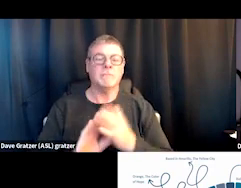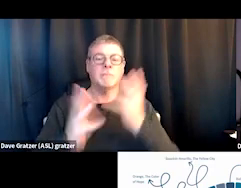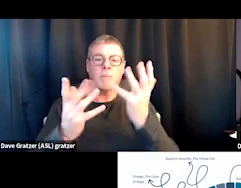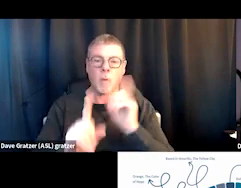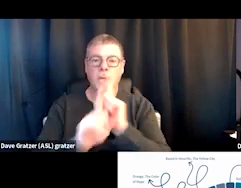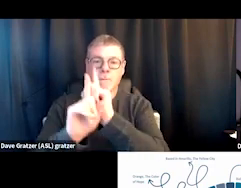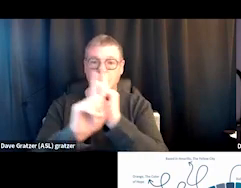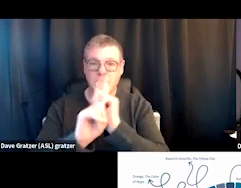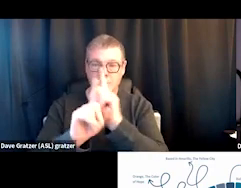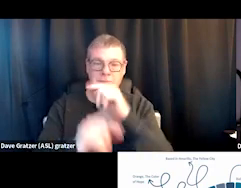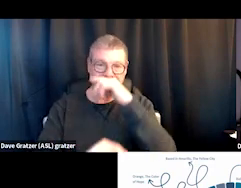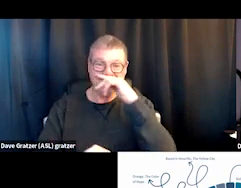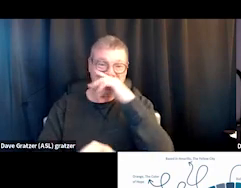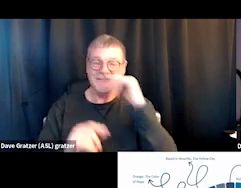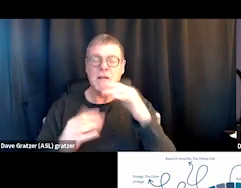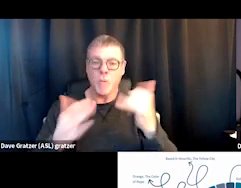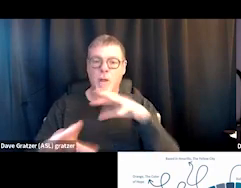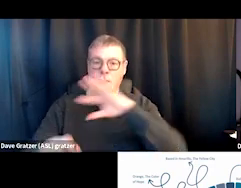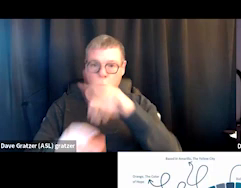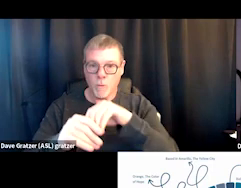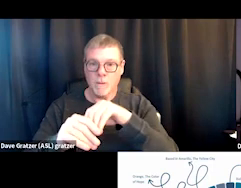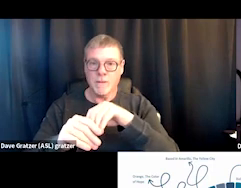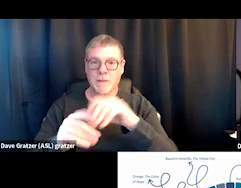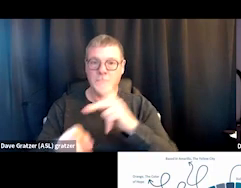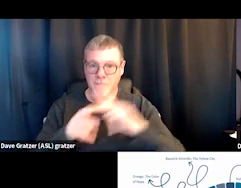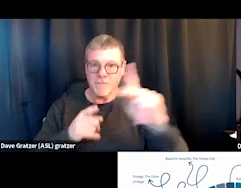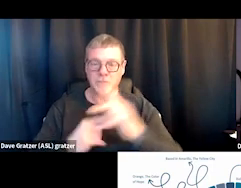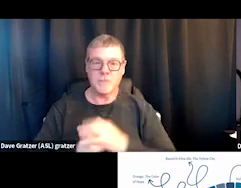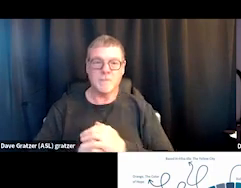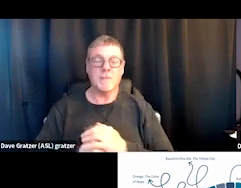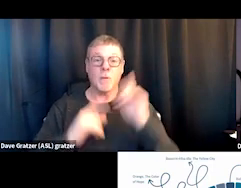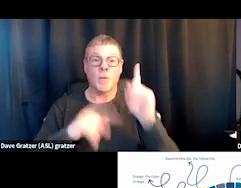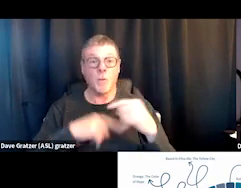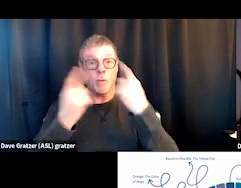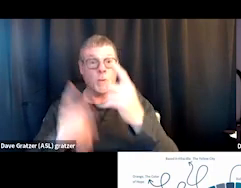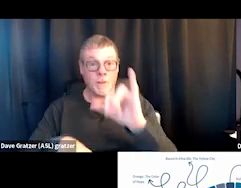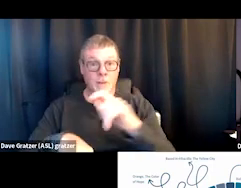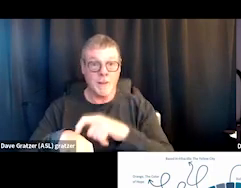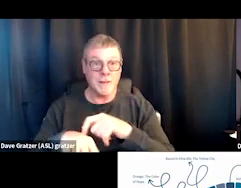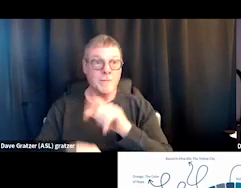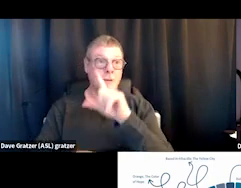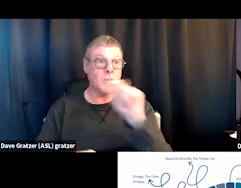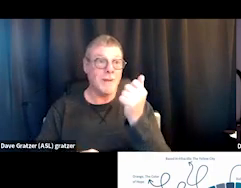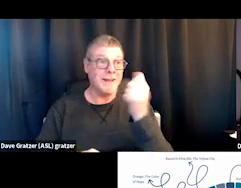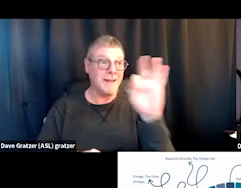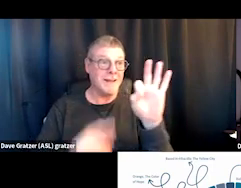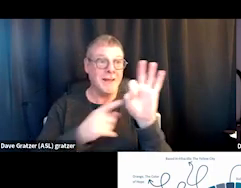wanting to enter this space professionally. And so, over that period of time, from 2019 to 2023,